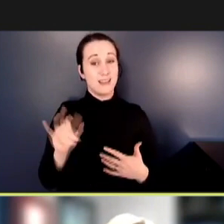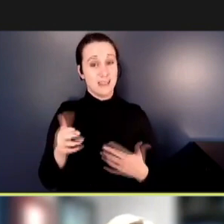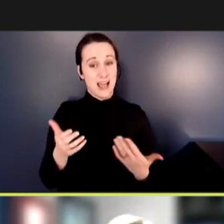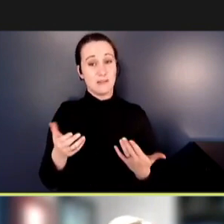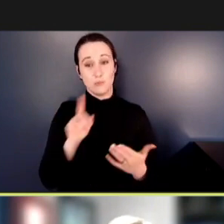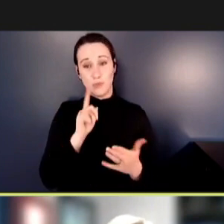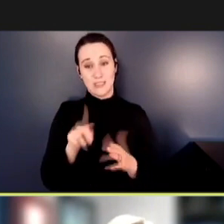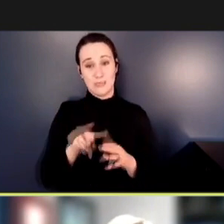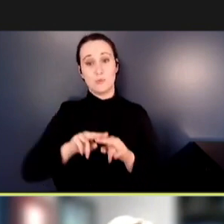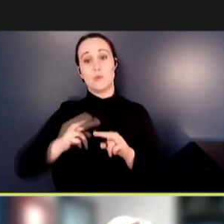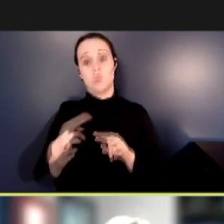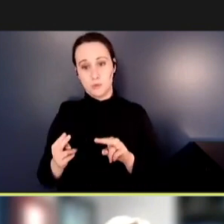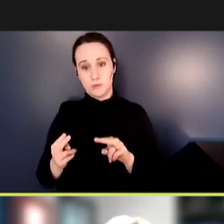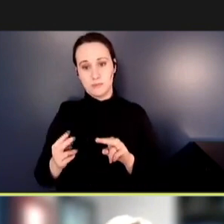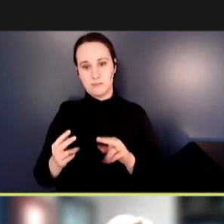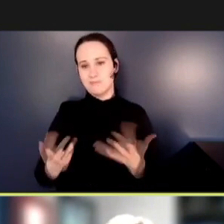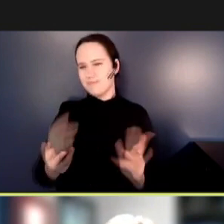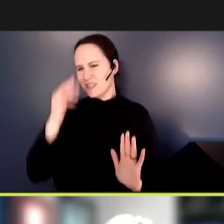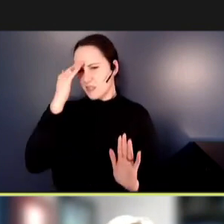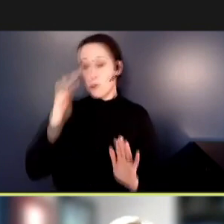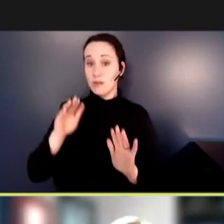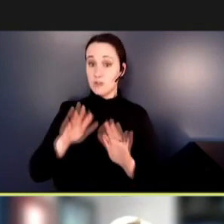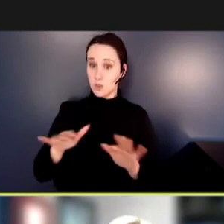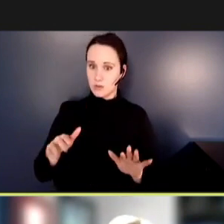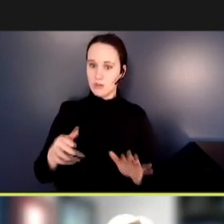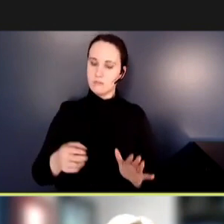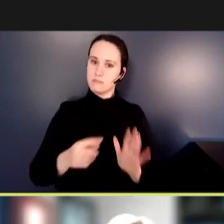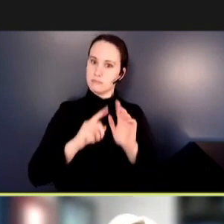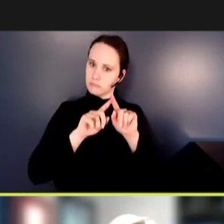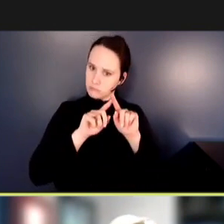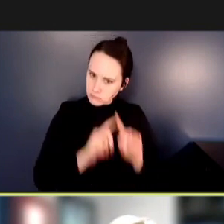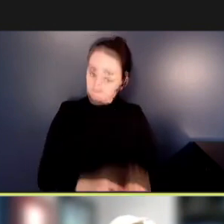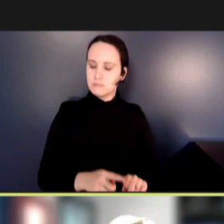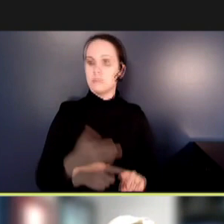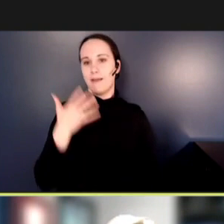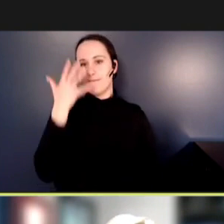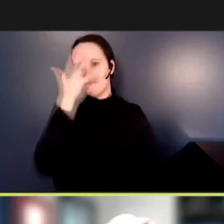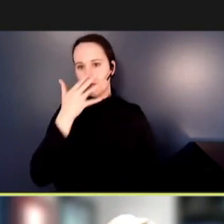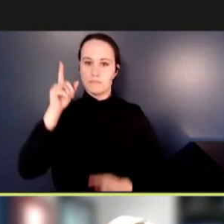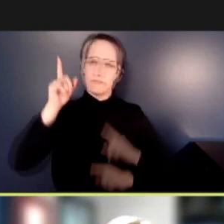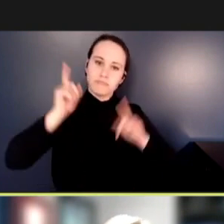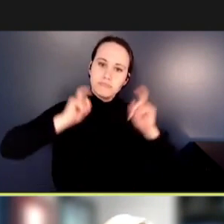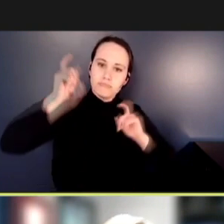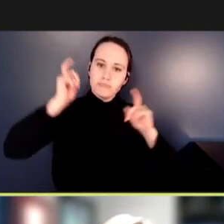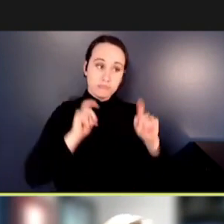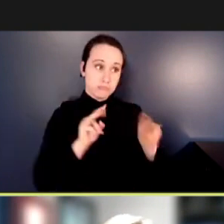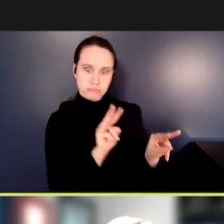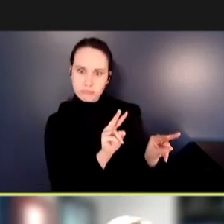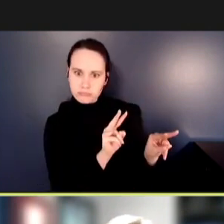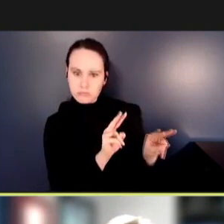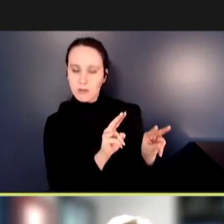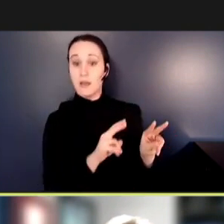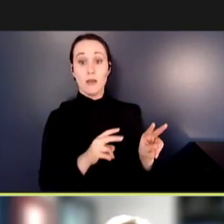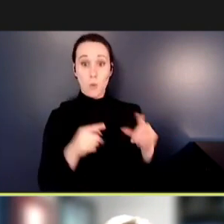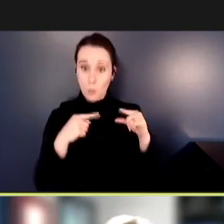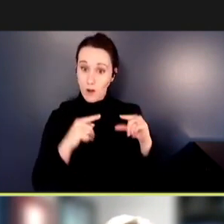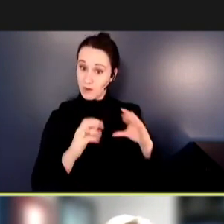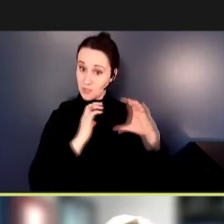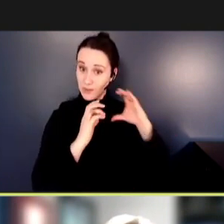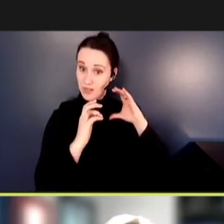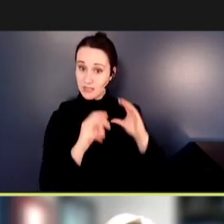children rely on facial expressions and that thing as they're communicating. And so they